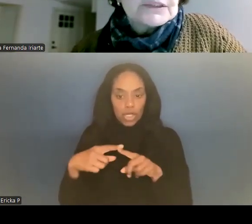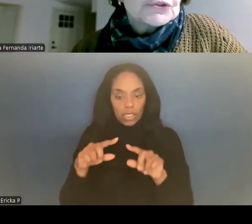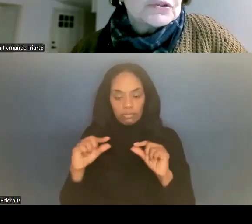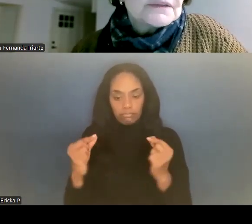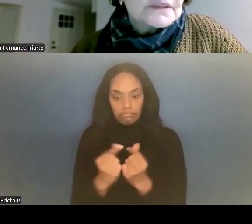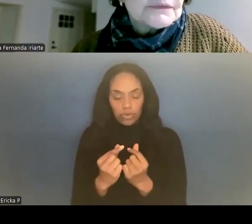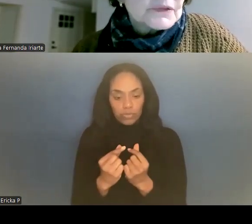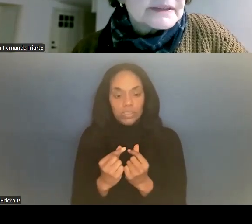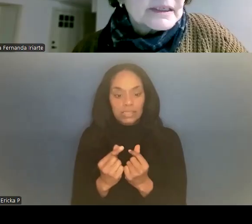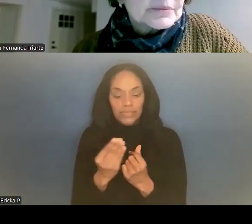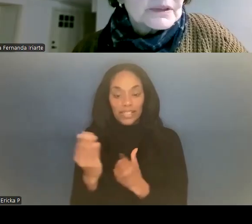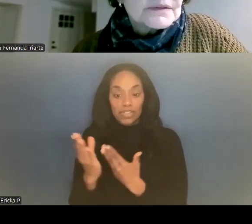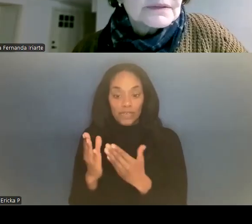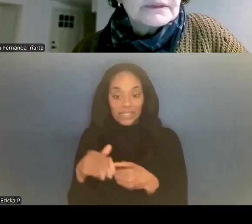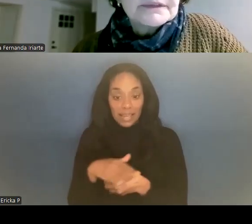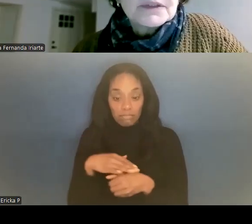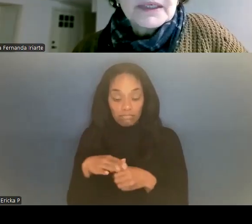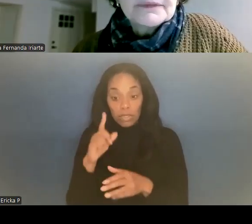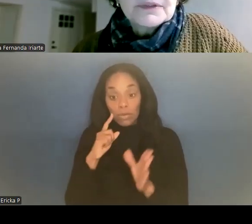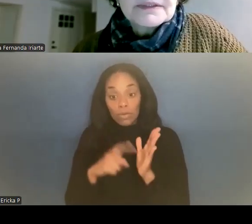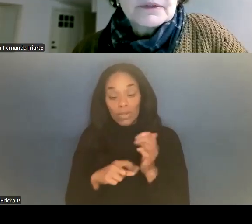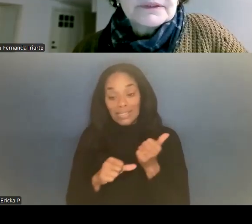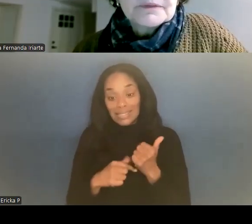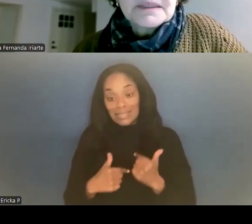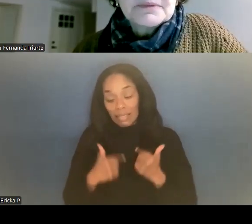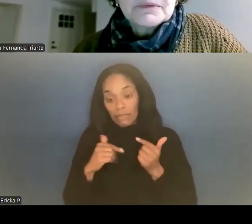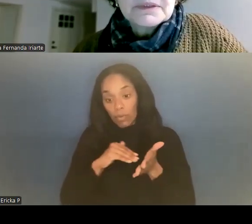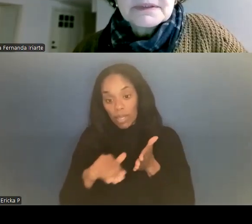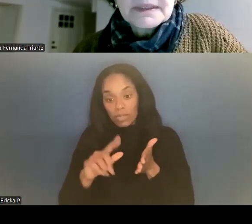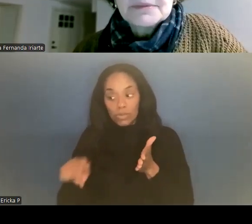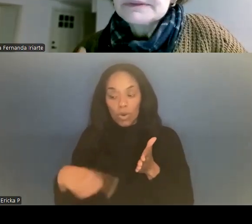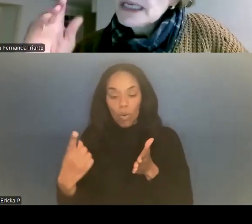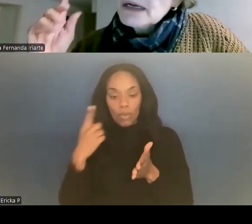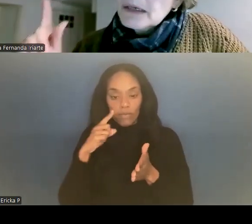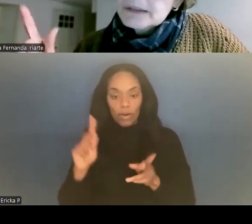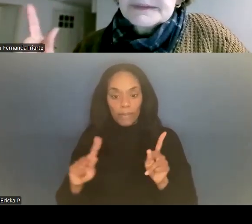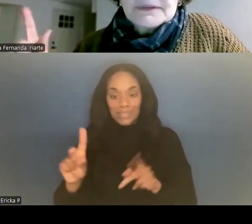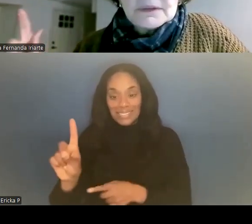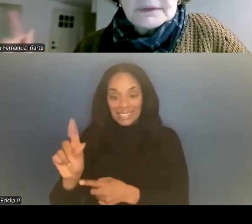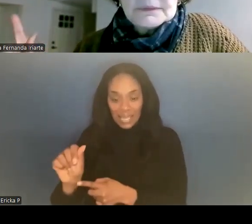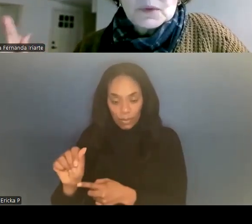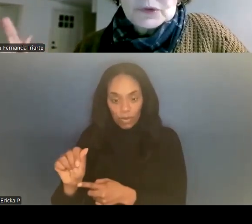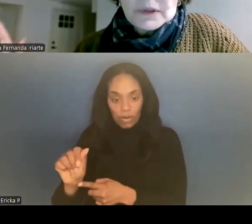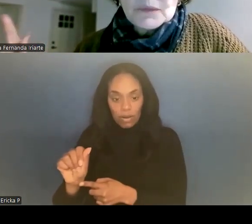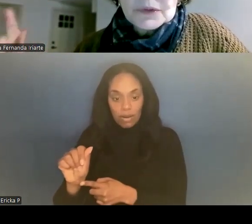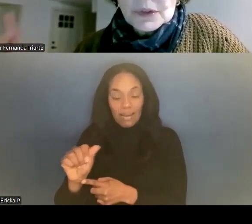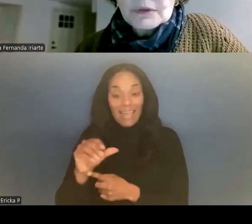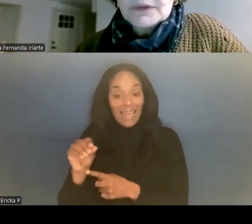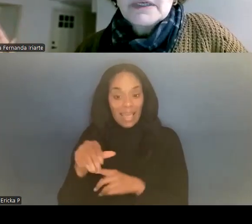So as you can see, for example, the Assisted Living waiver is only for people who are disabled also over what, 21 or over.